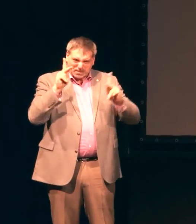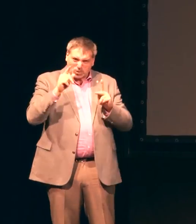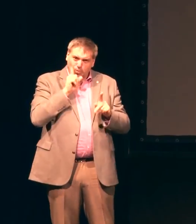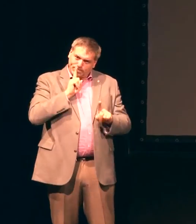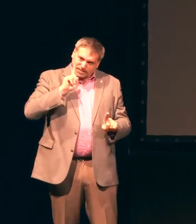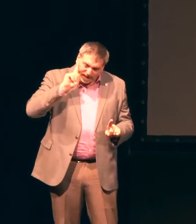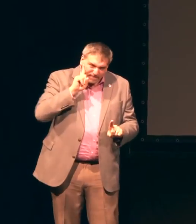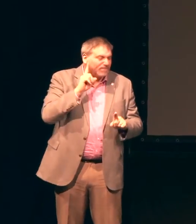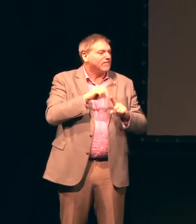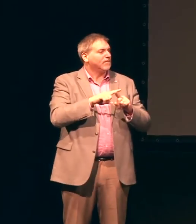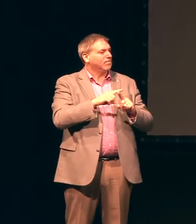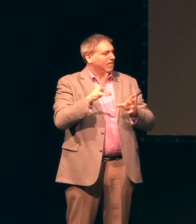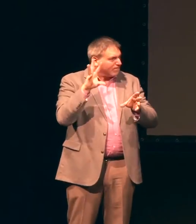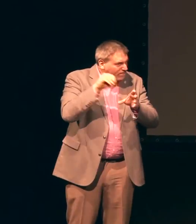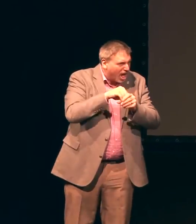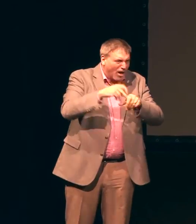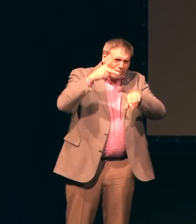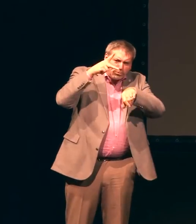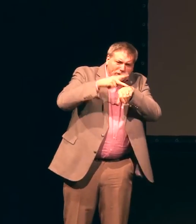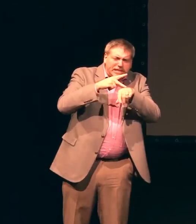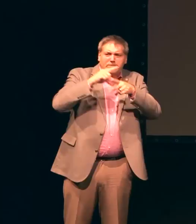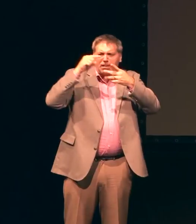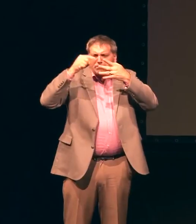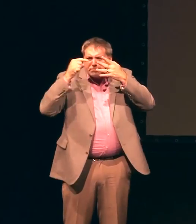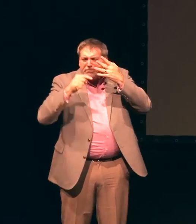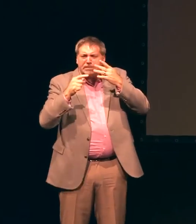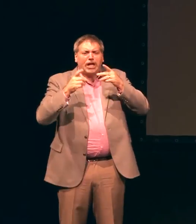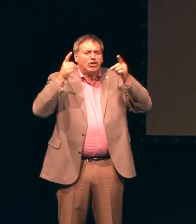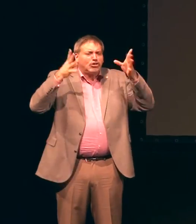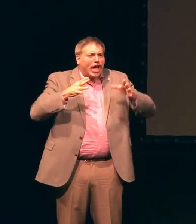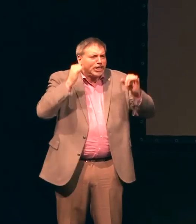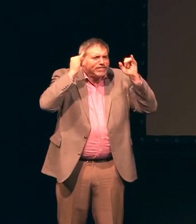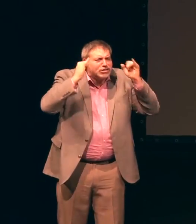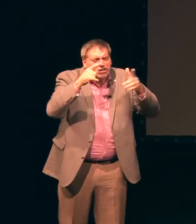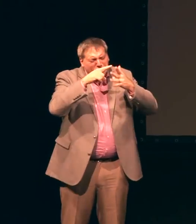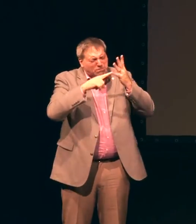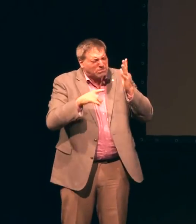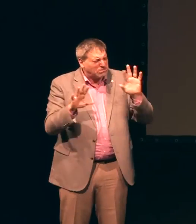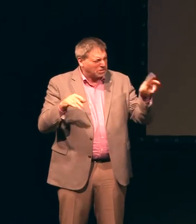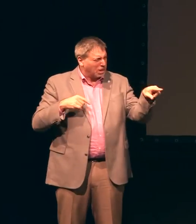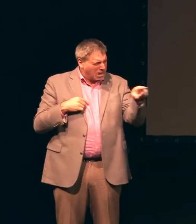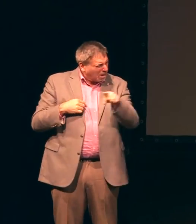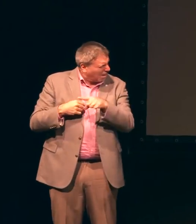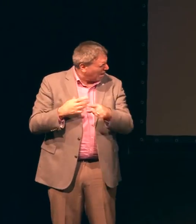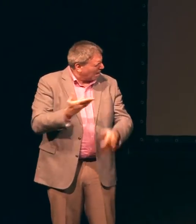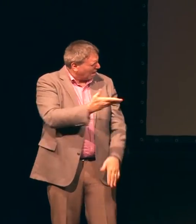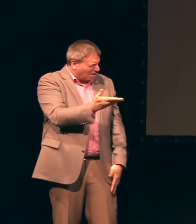to 7 people that were deaf, that were involved and they would be ready for the director